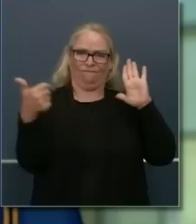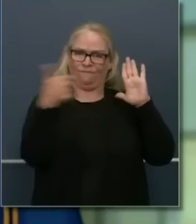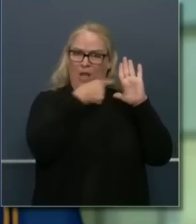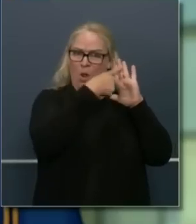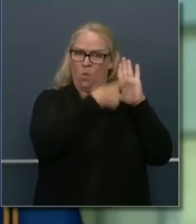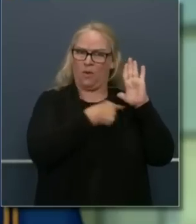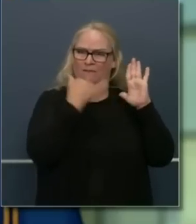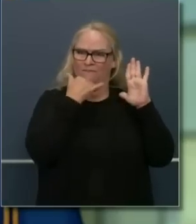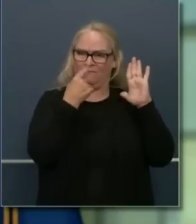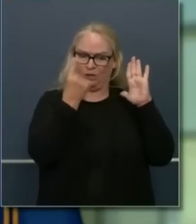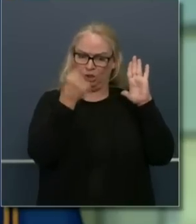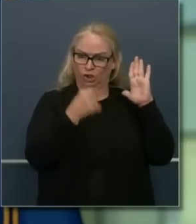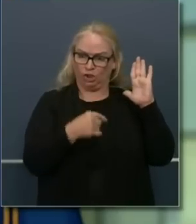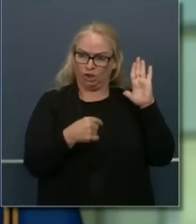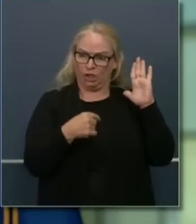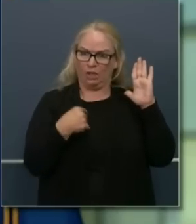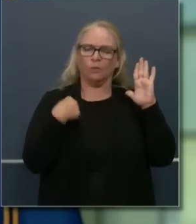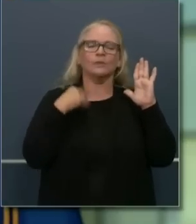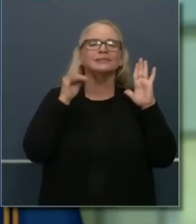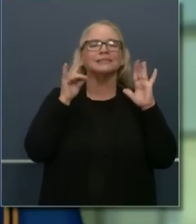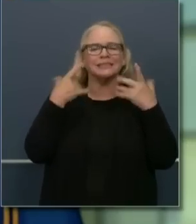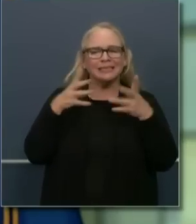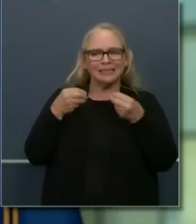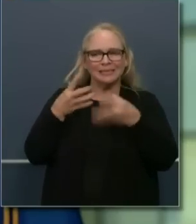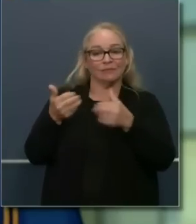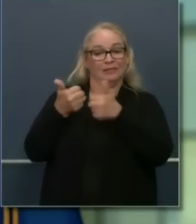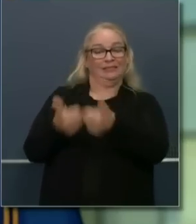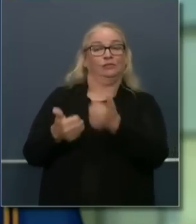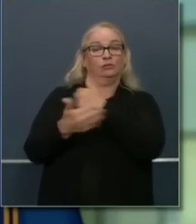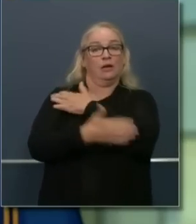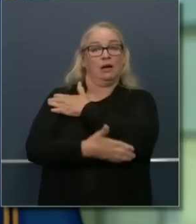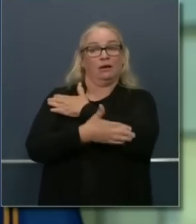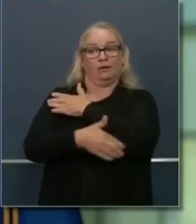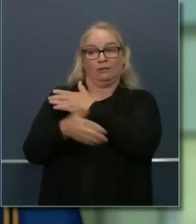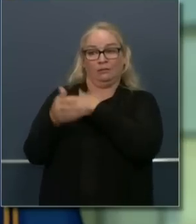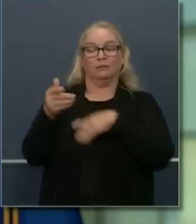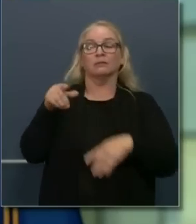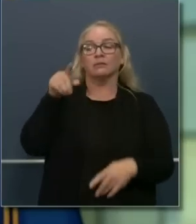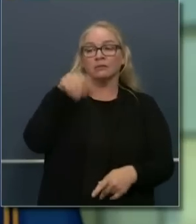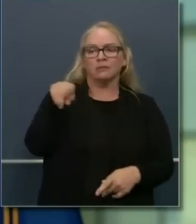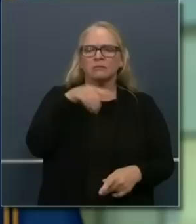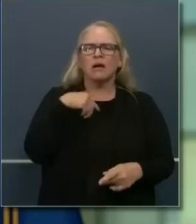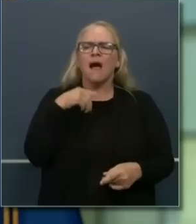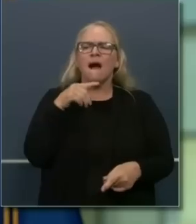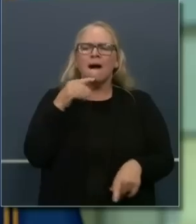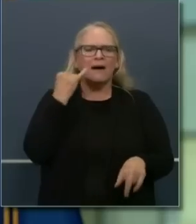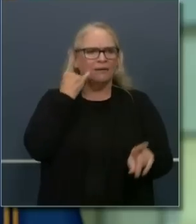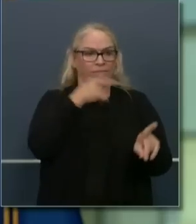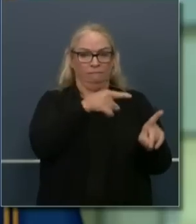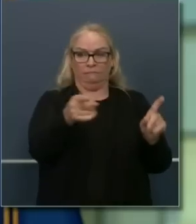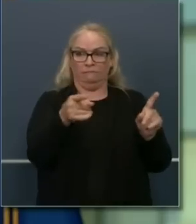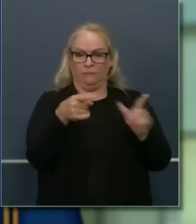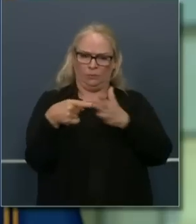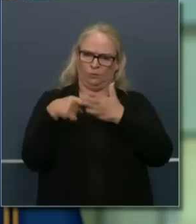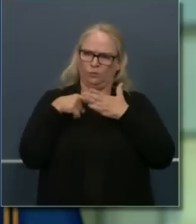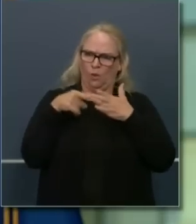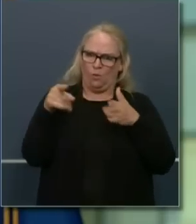INDEED WHEN WE ROLLED OUT OUR PROCESS, WE ASKED COUNTIES TO DEMONSTRATE A NUMBER OF THINGS AND ONE OF THEM WAS AROUND